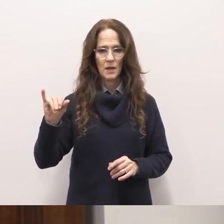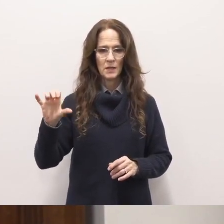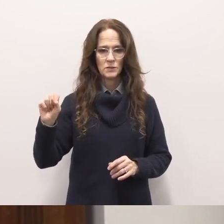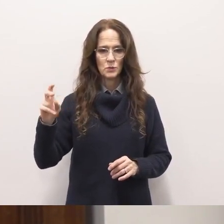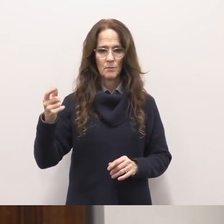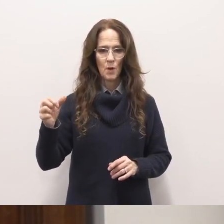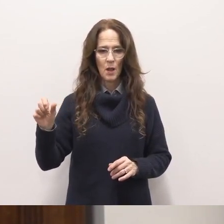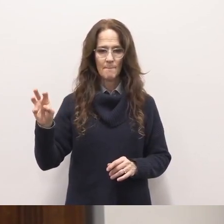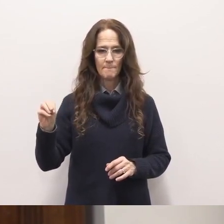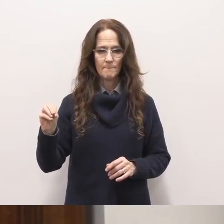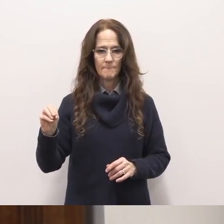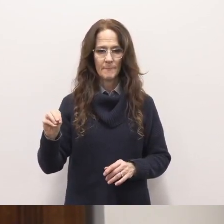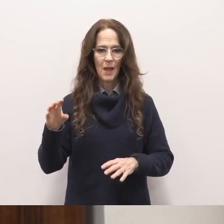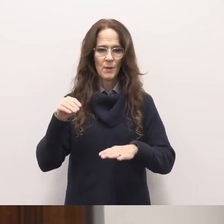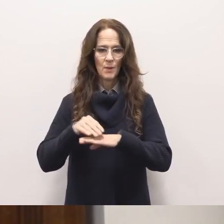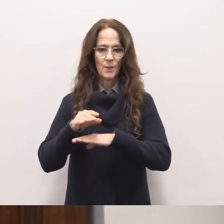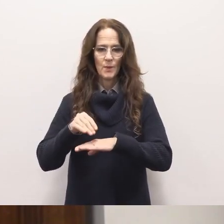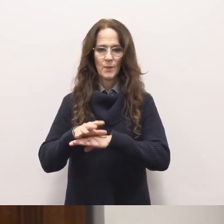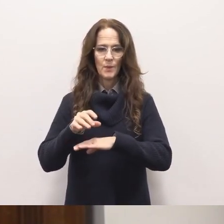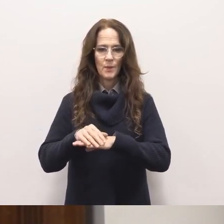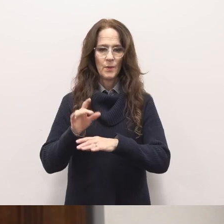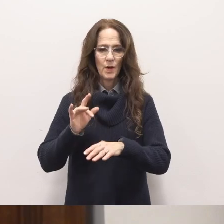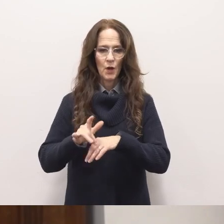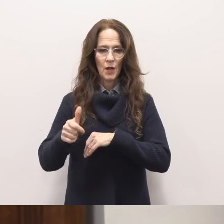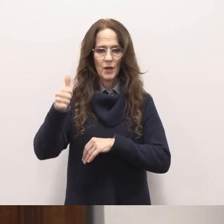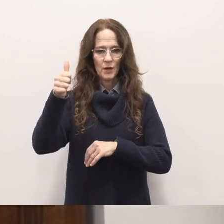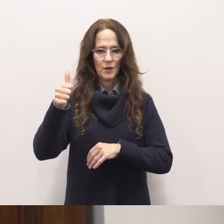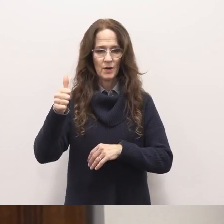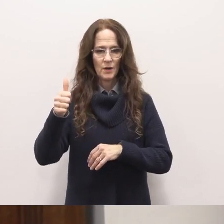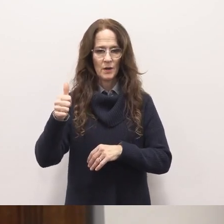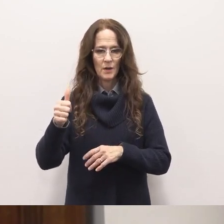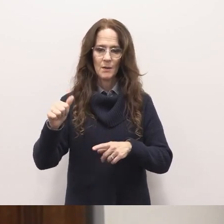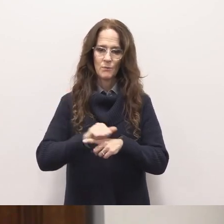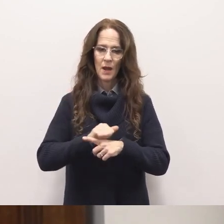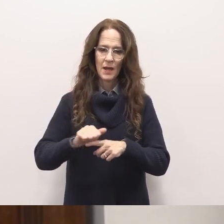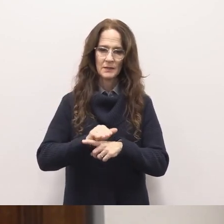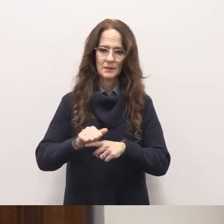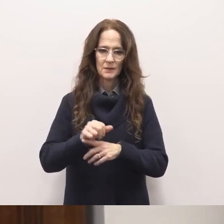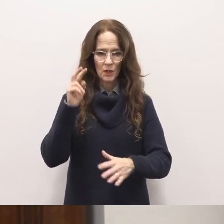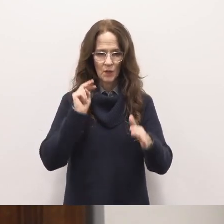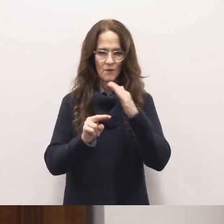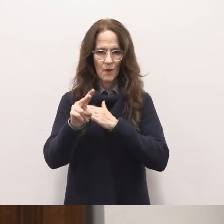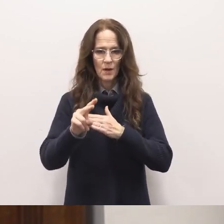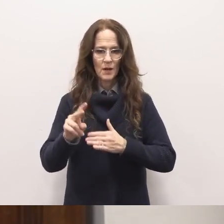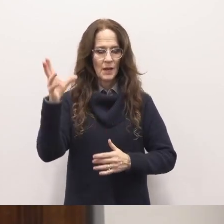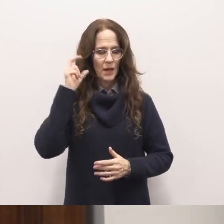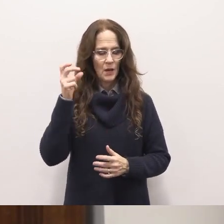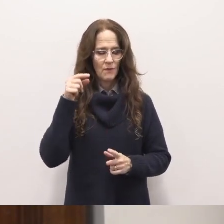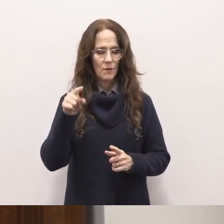I was counseled earlier. Took some practice. But we are looking forward to hearing from you. Thank you.